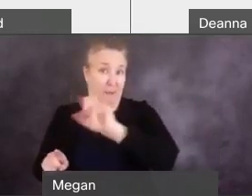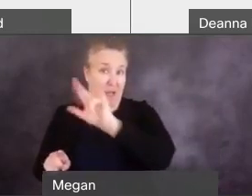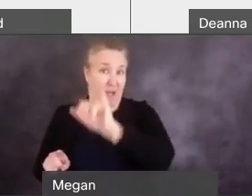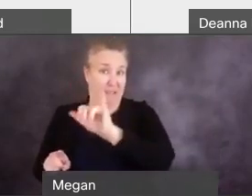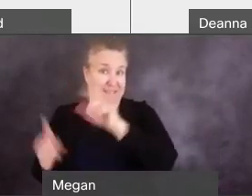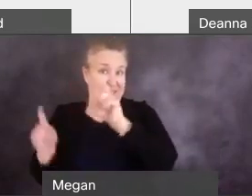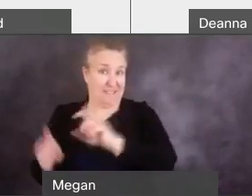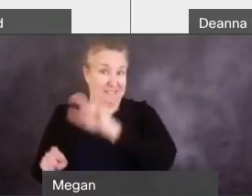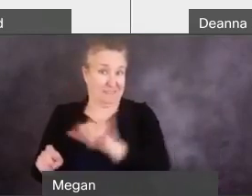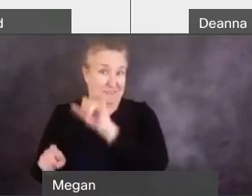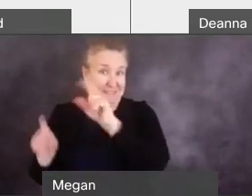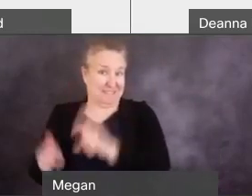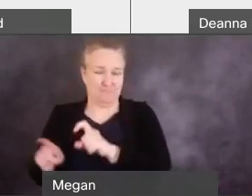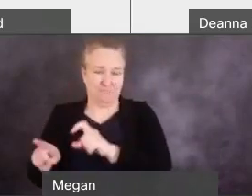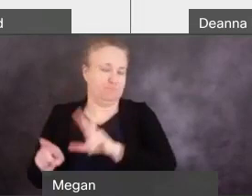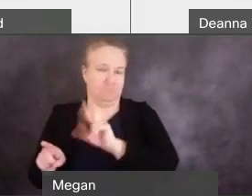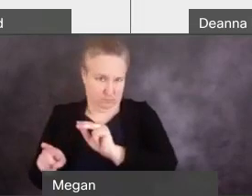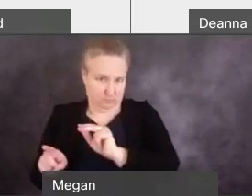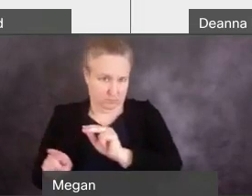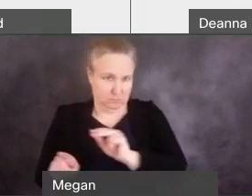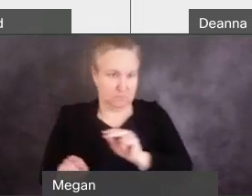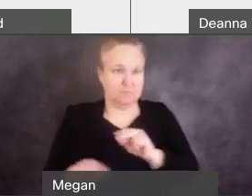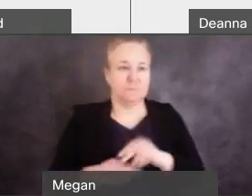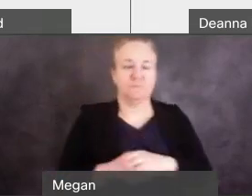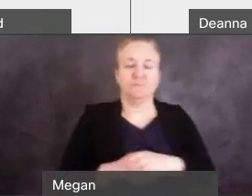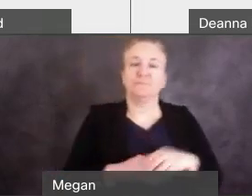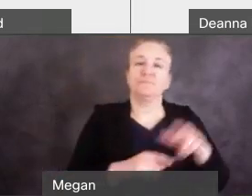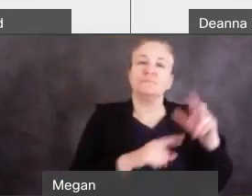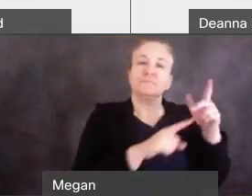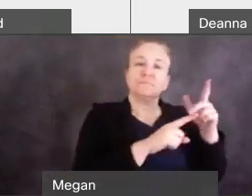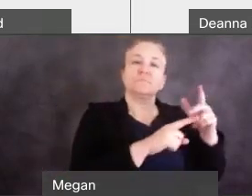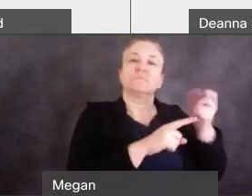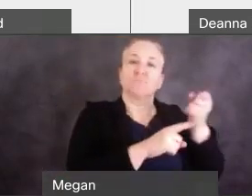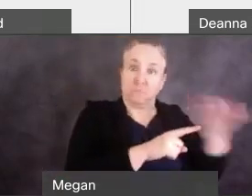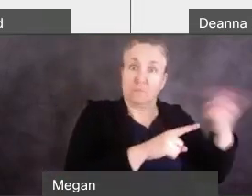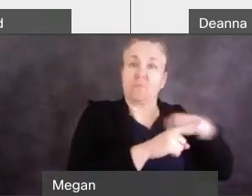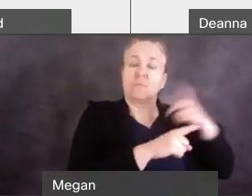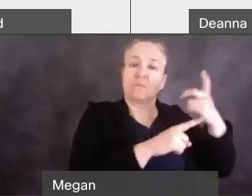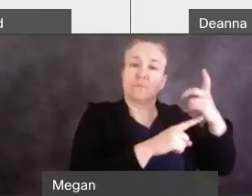from long-term care facilities, two of these were from the Montgomery County Correctional Facility,